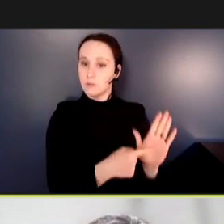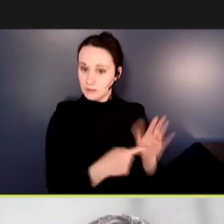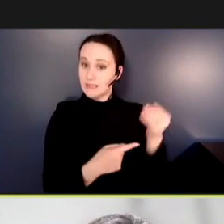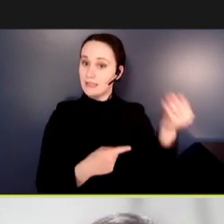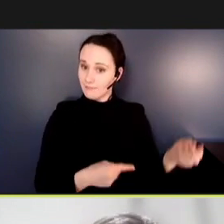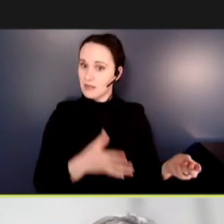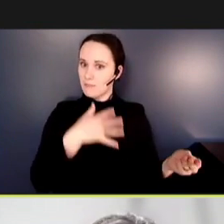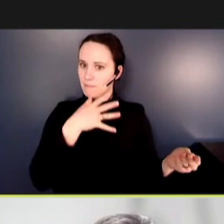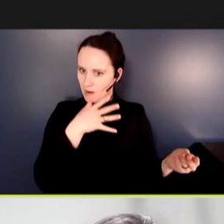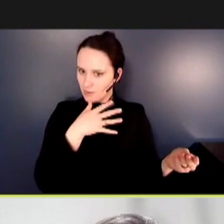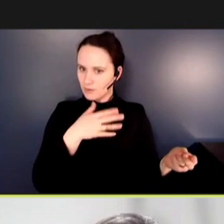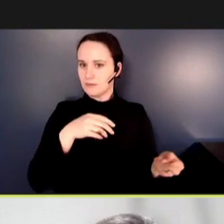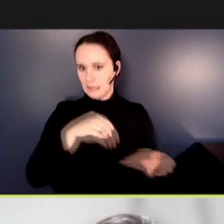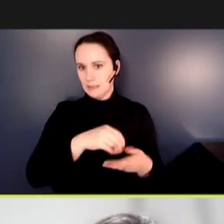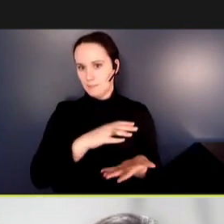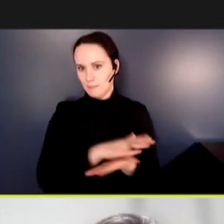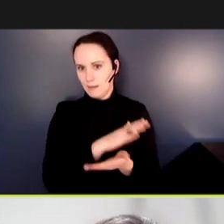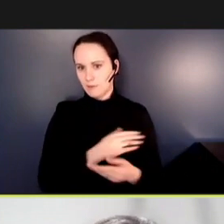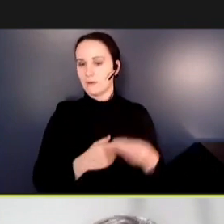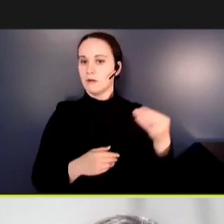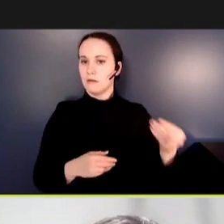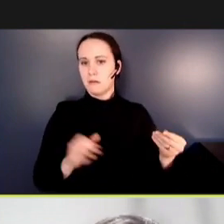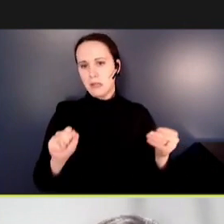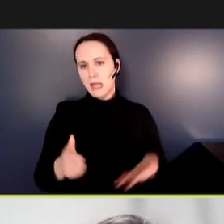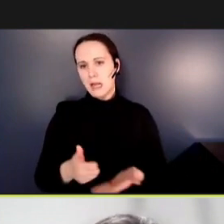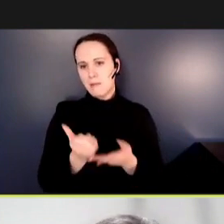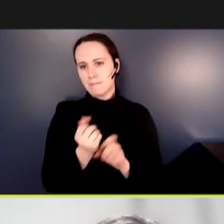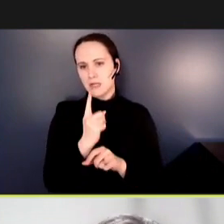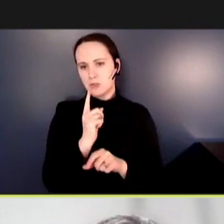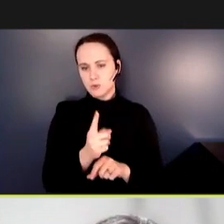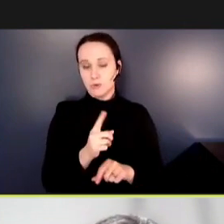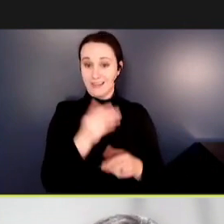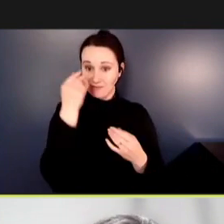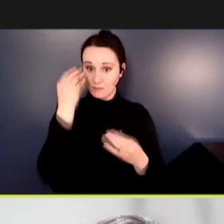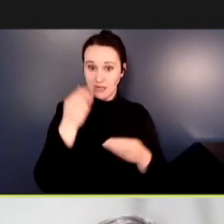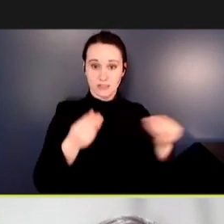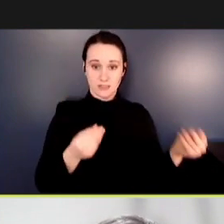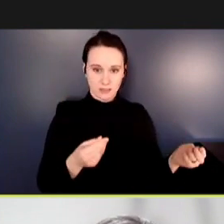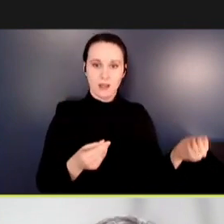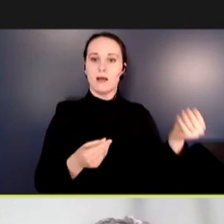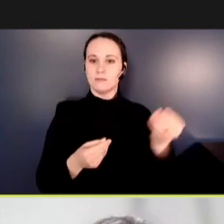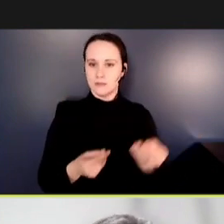be a solution to be able to have this information passed as it needs to go from different groups.